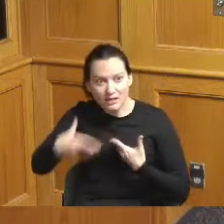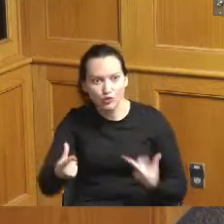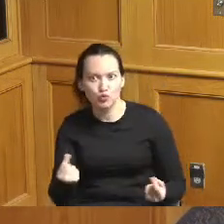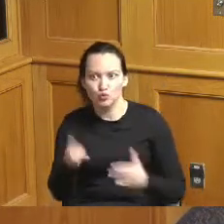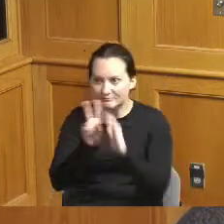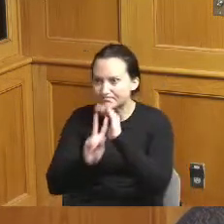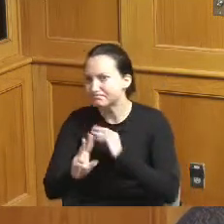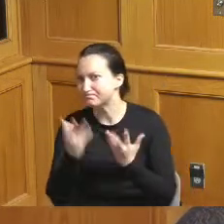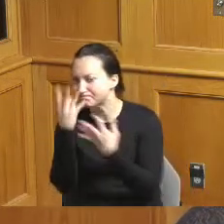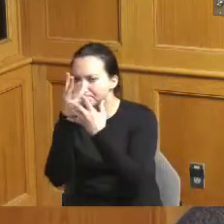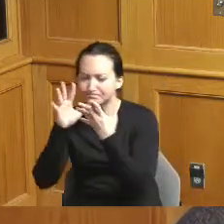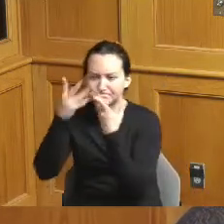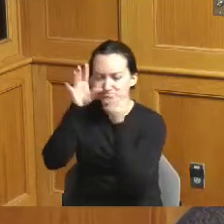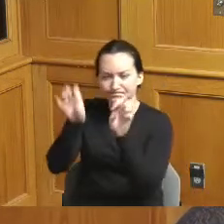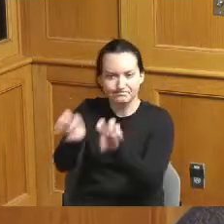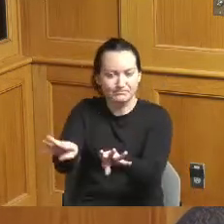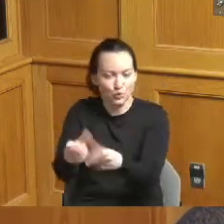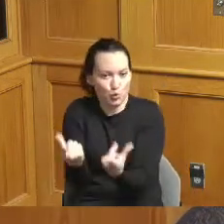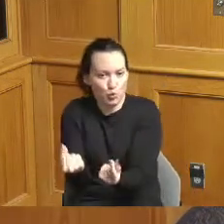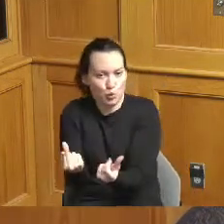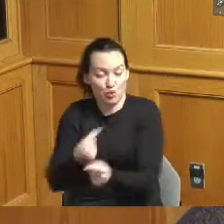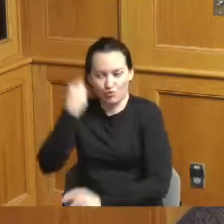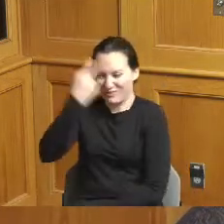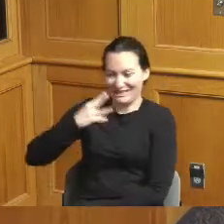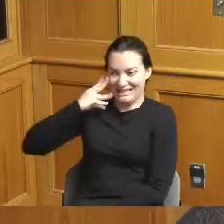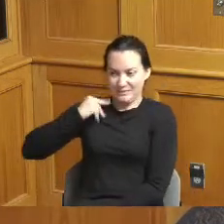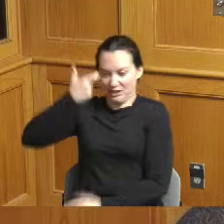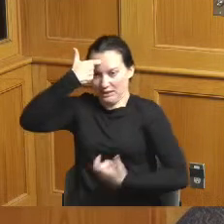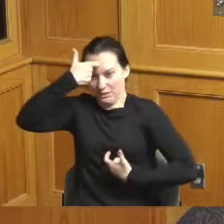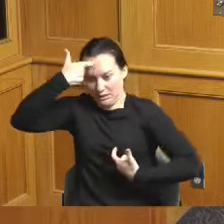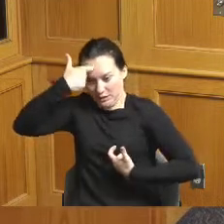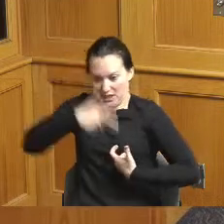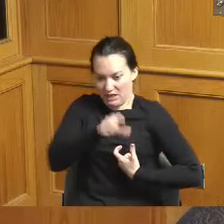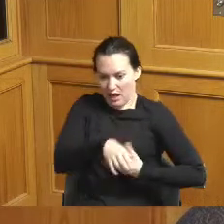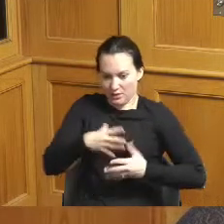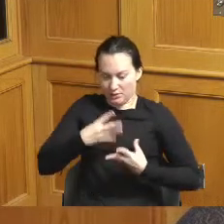other things are they going to do because of the experience they had in there so I don't know as a